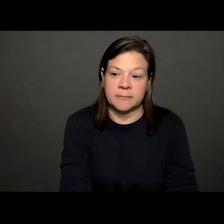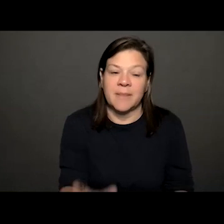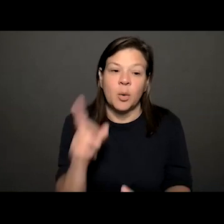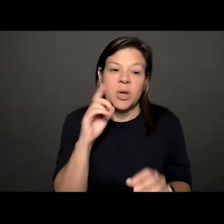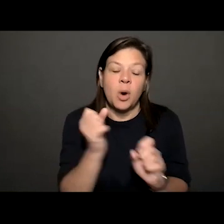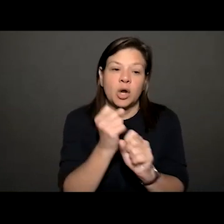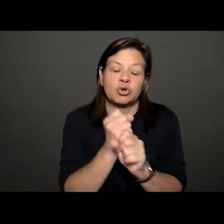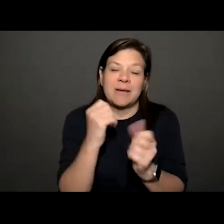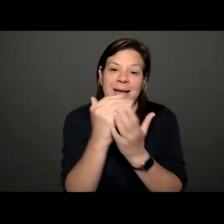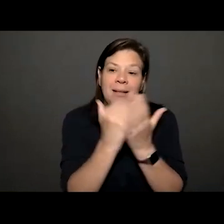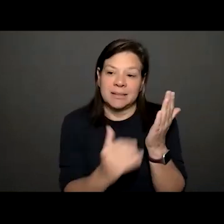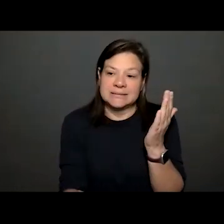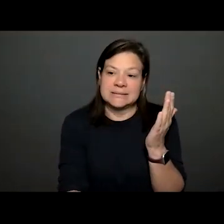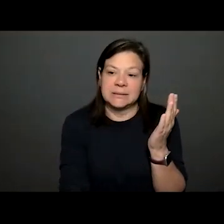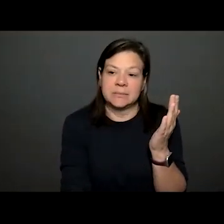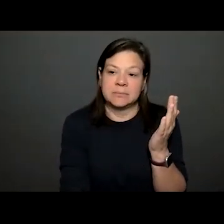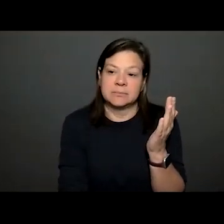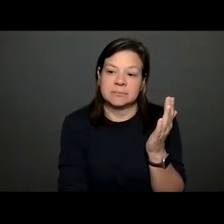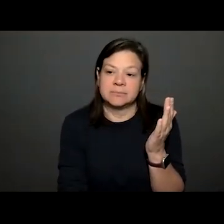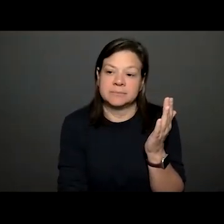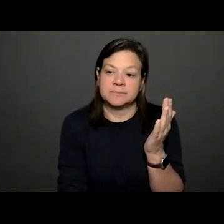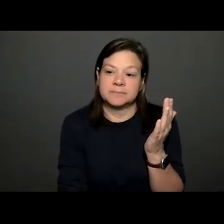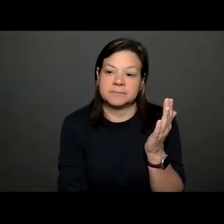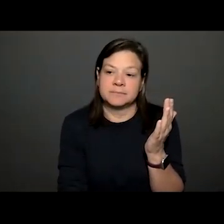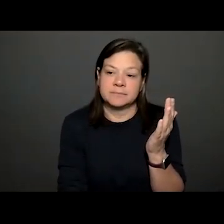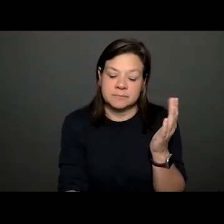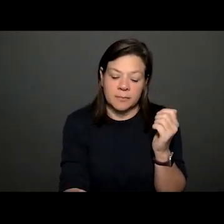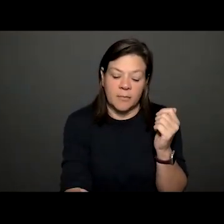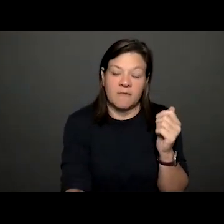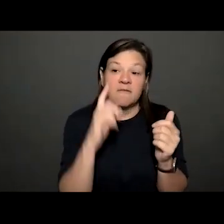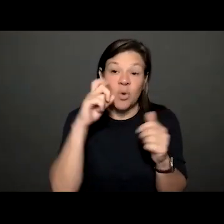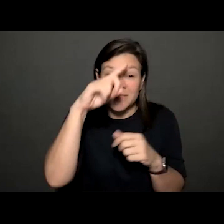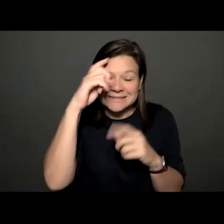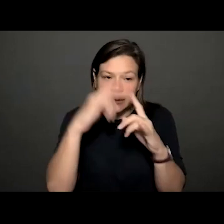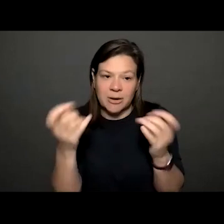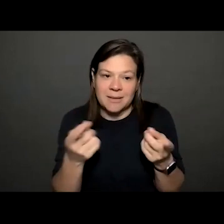CAMPS HAPPENING IN THE NEXT 30 DAYS. AND SO WE'RE GRABBING THAT SUMMER CAMP COLLECTION AND THE ITEMS.